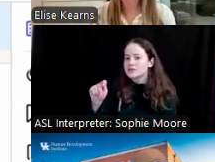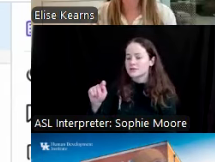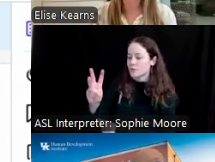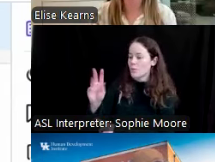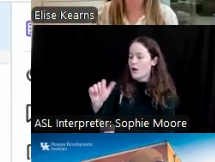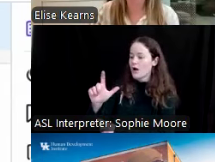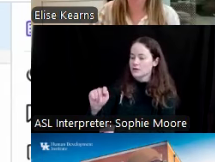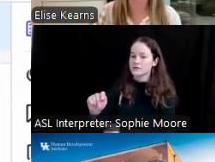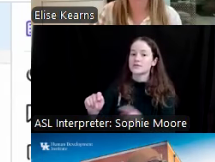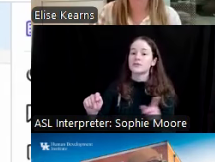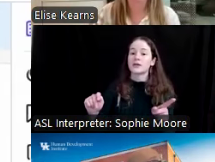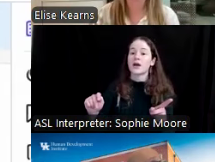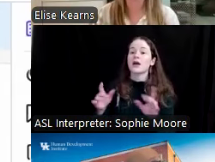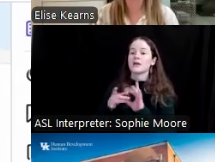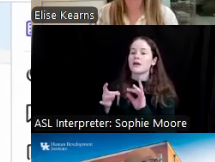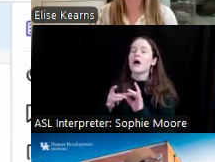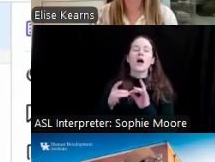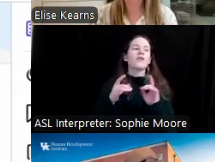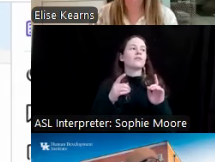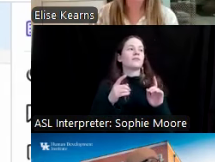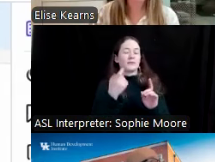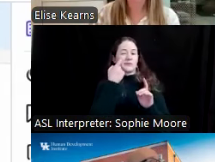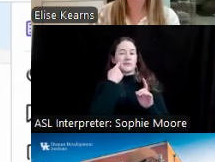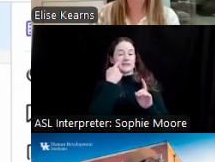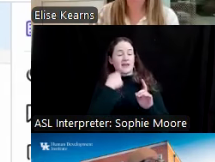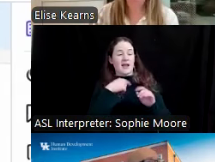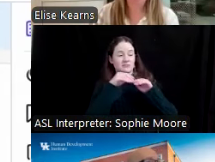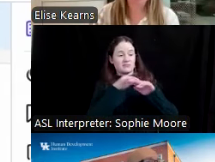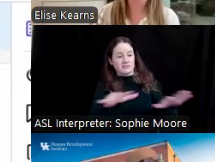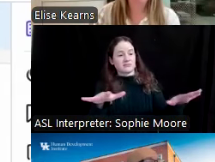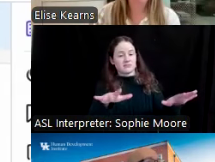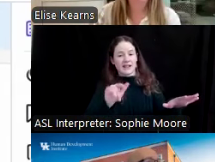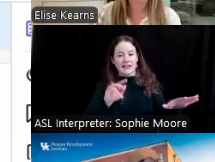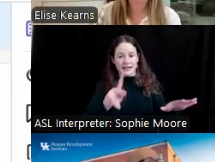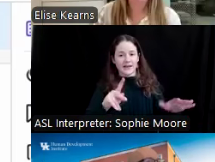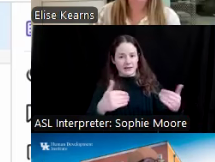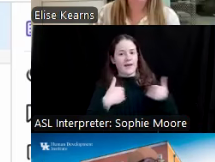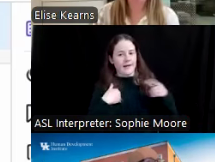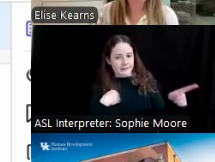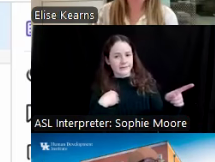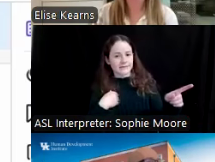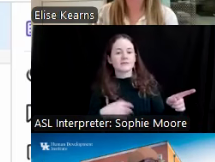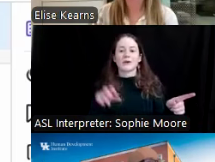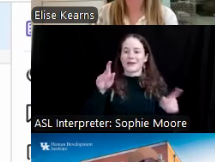out at the at the top of the hour. Okay. So here we have examples push-ups